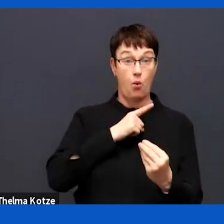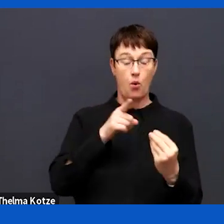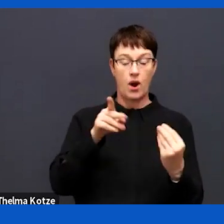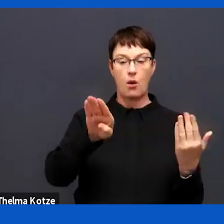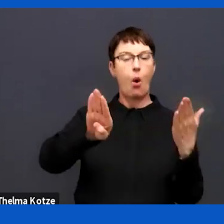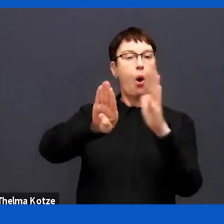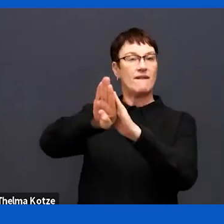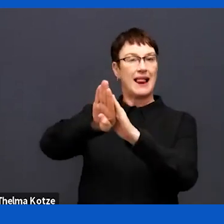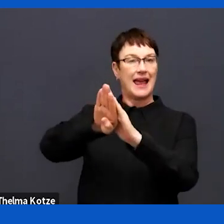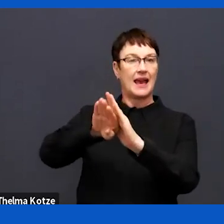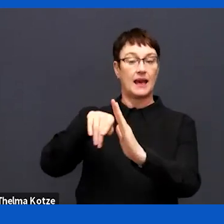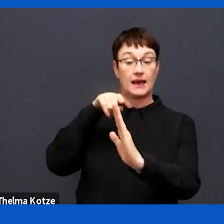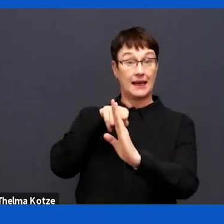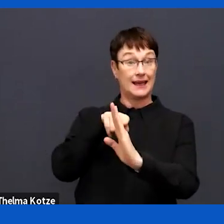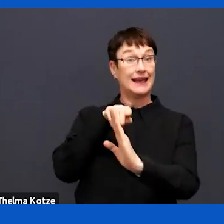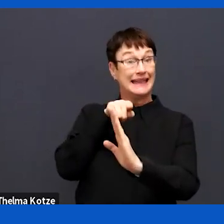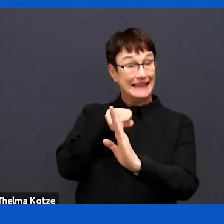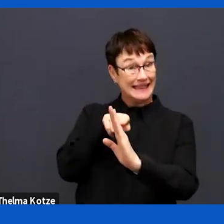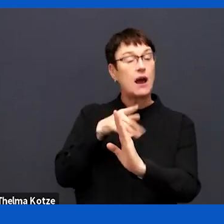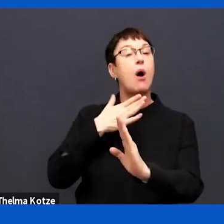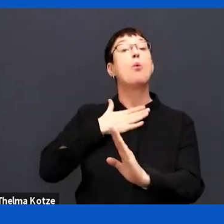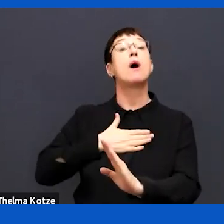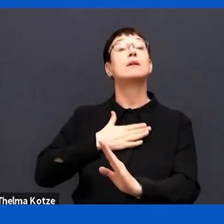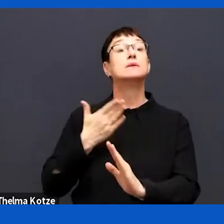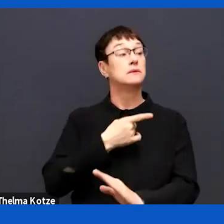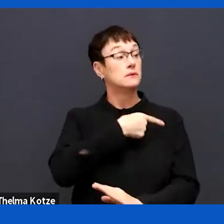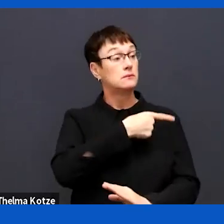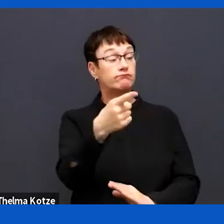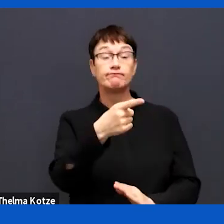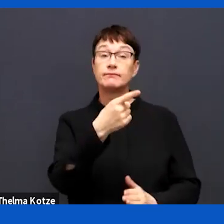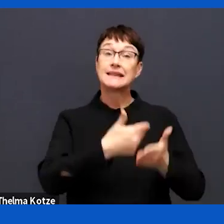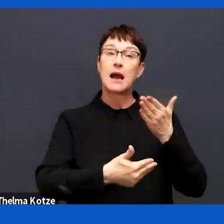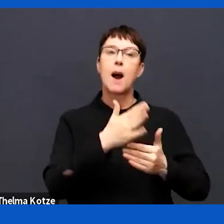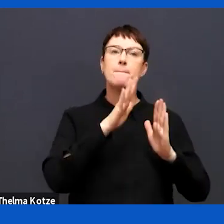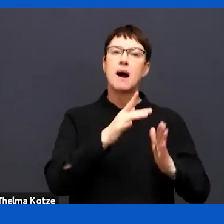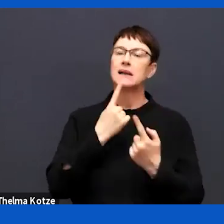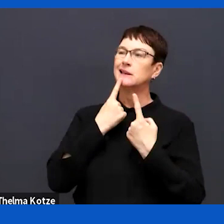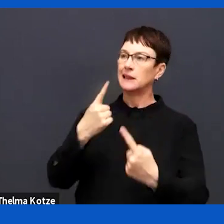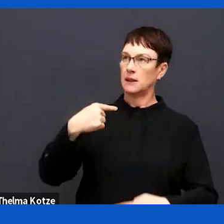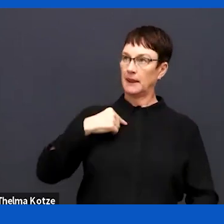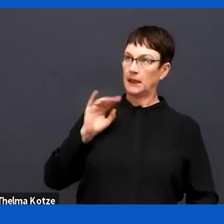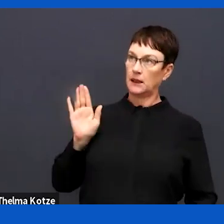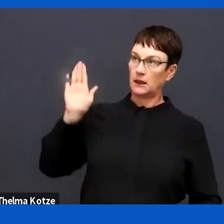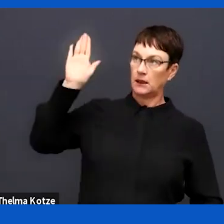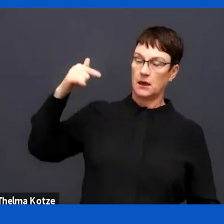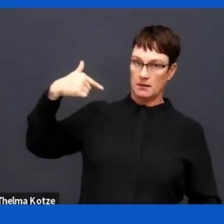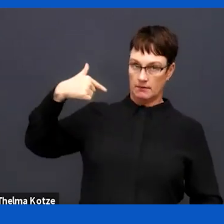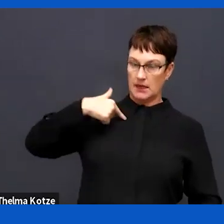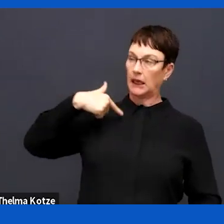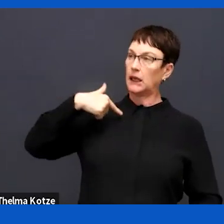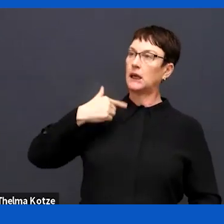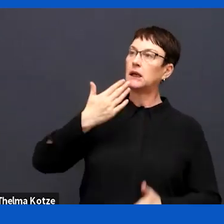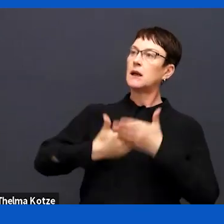with disabilities to disclose their disability in order to get an accessible experience. And one,